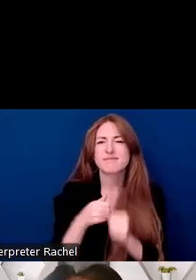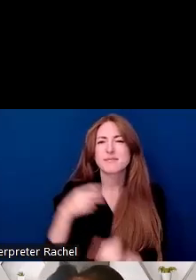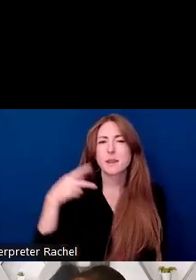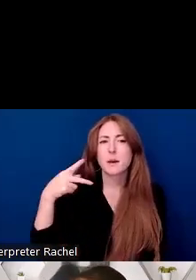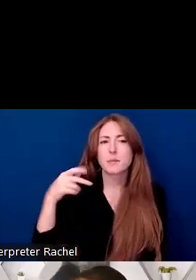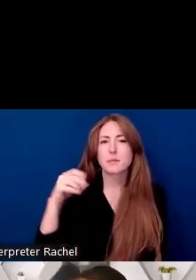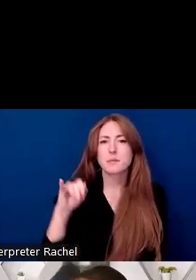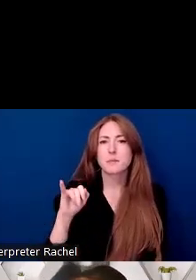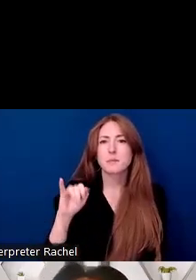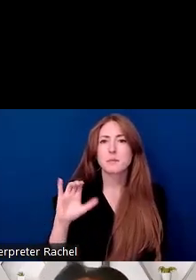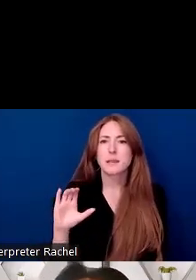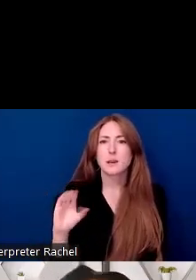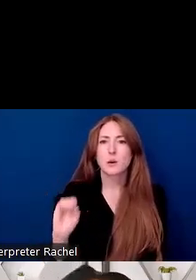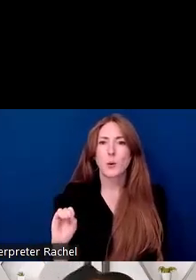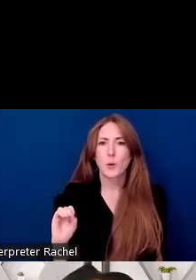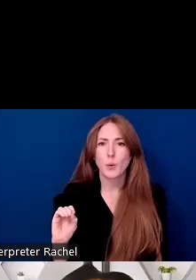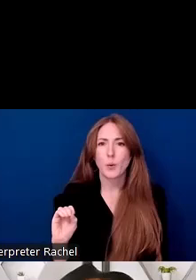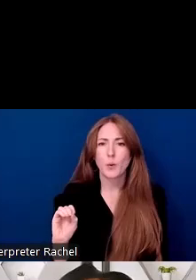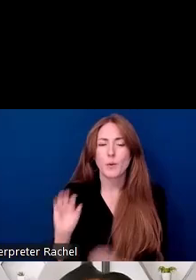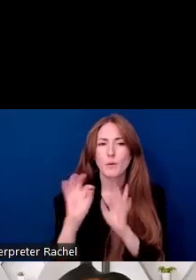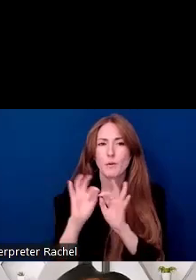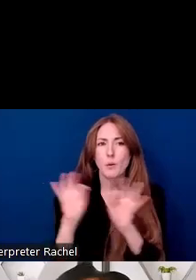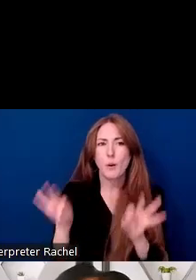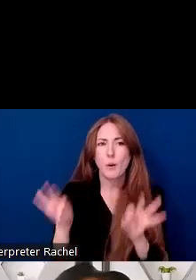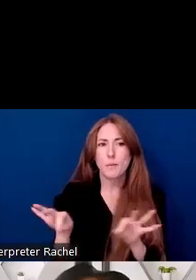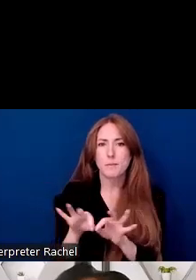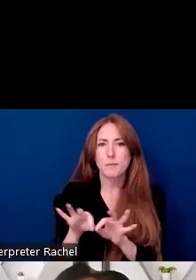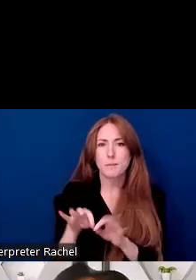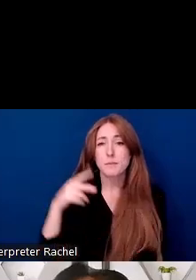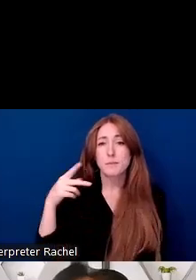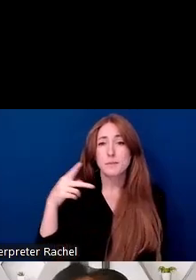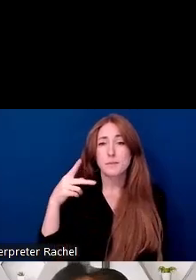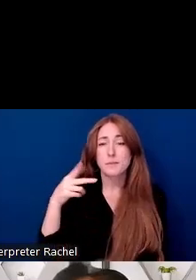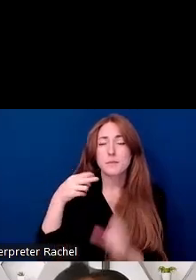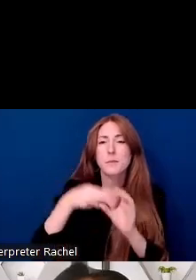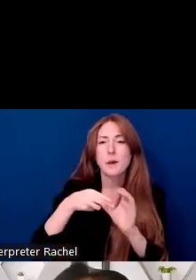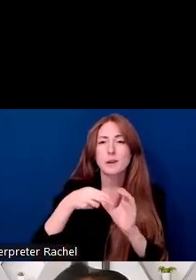criteria. For participants, we included all types of rehabilitation practitioners,